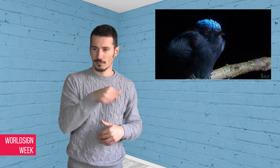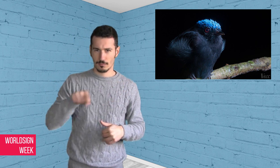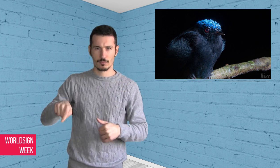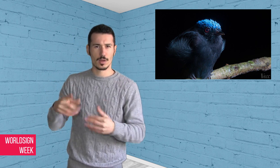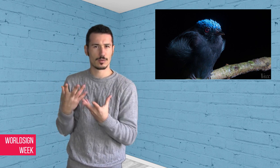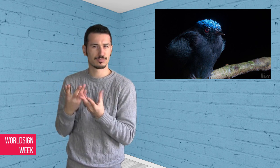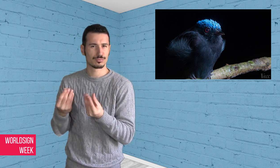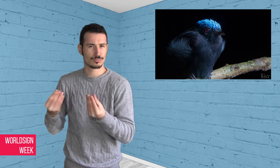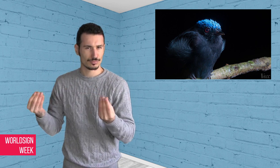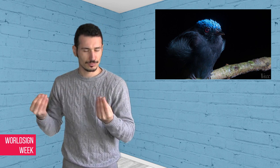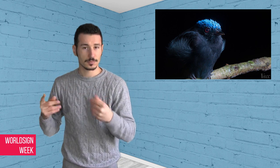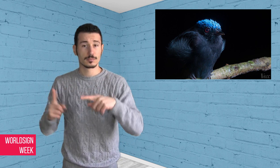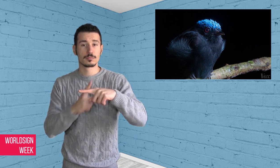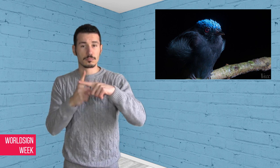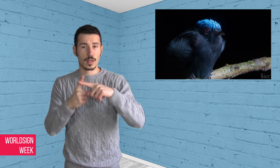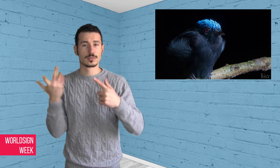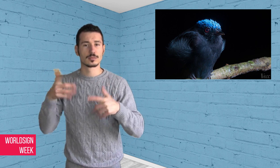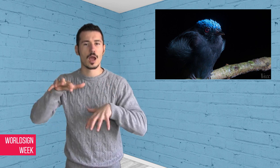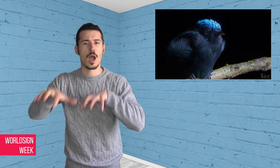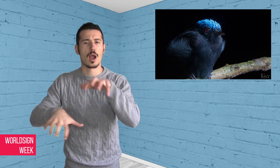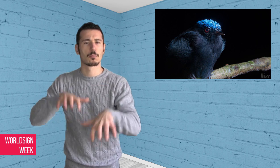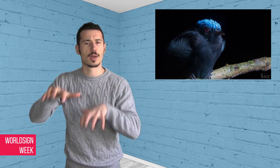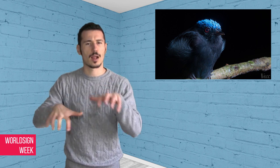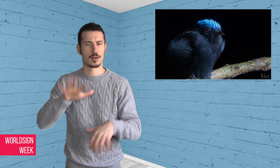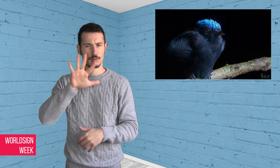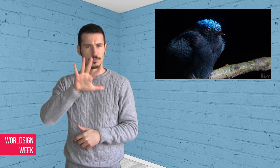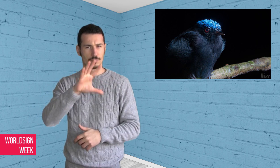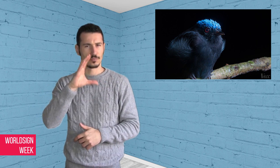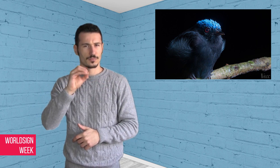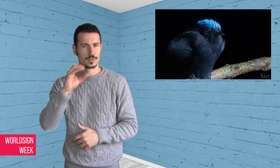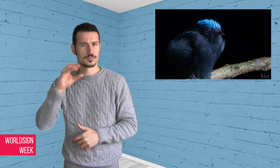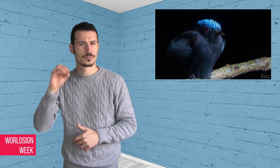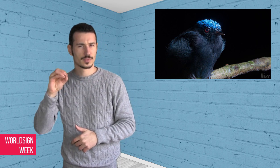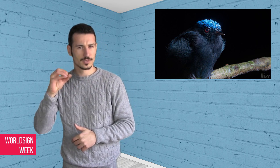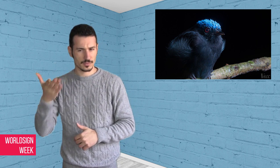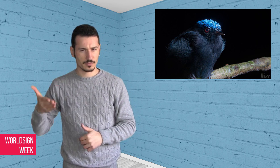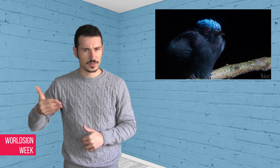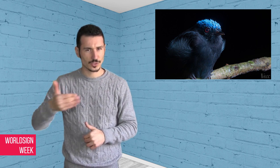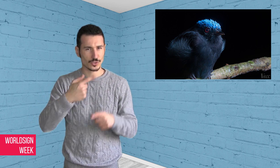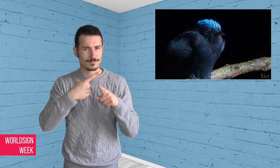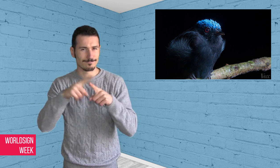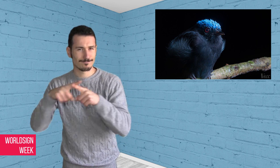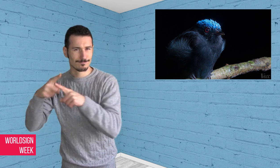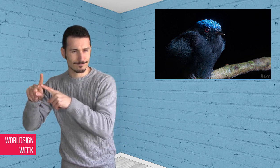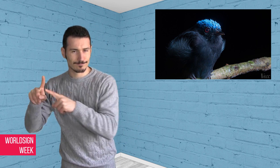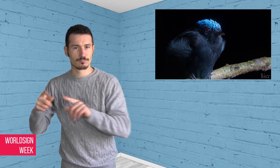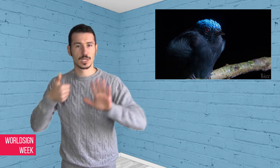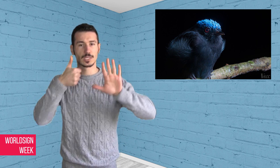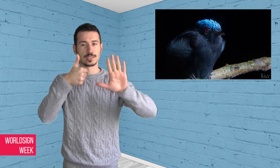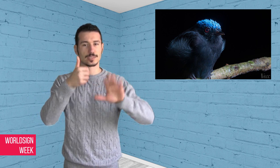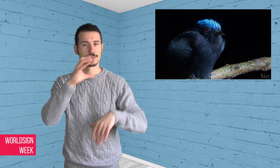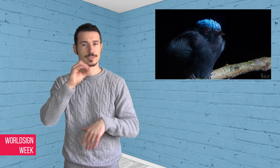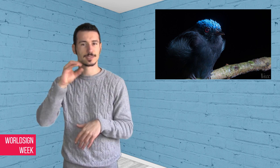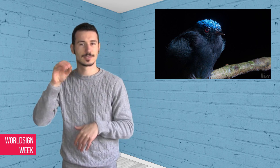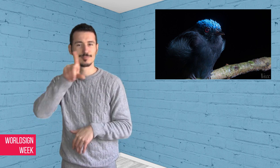endangered species. Yasuni is also the ancestral home of three tribes who still